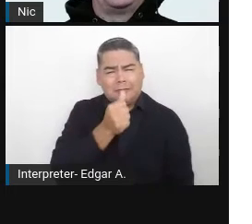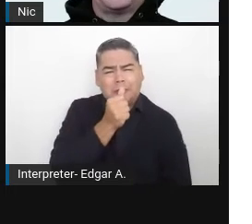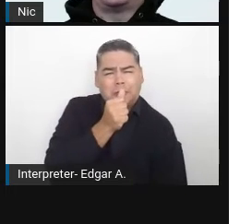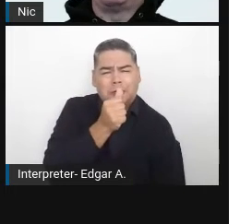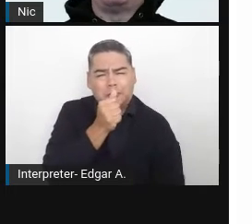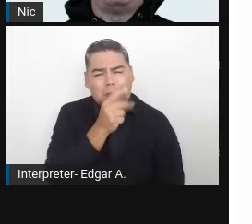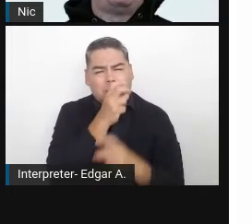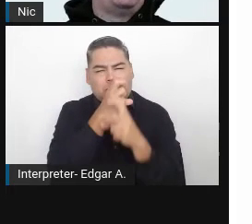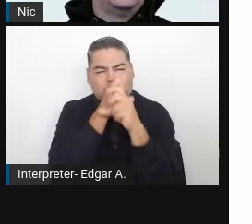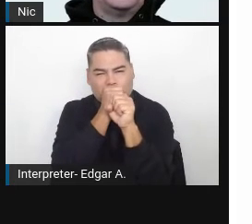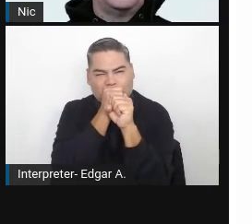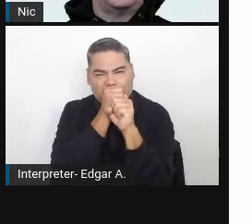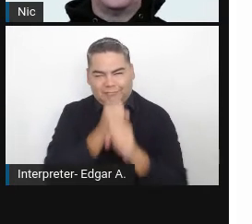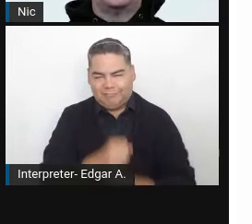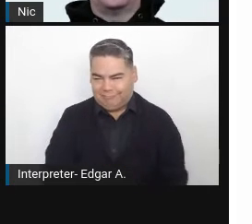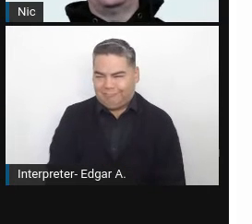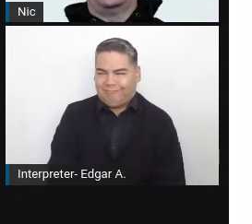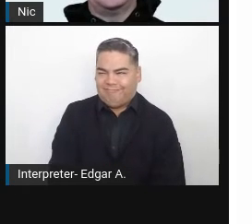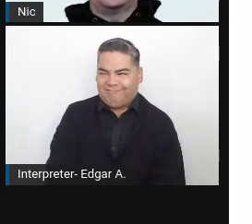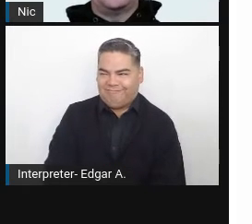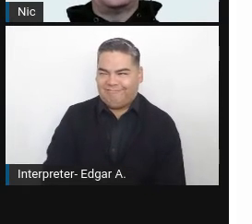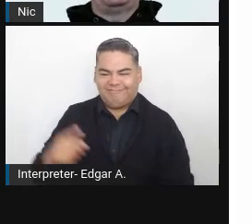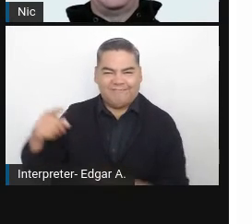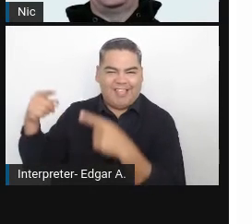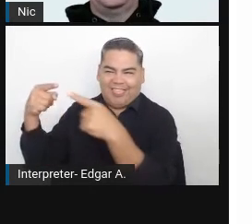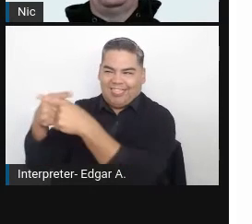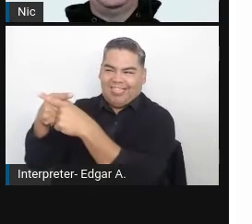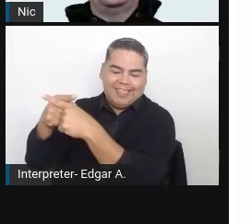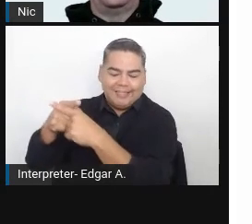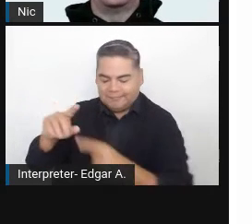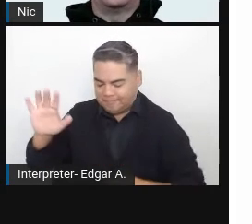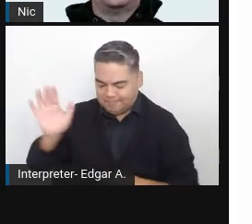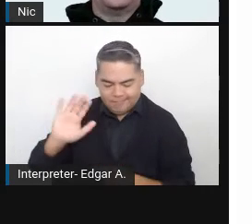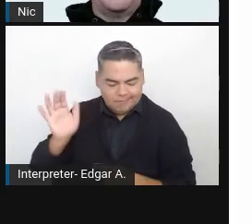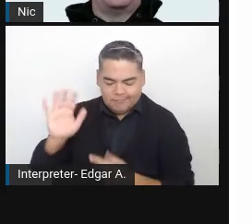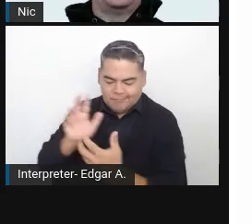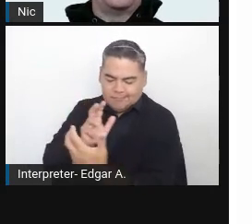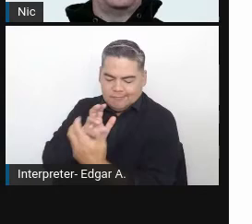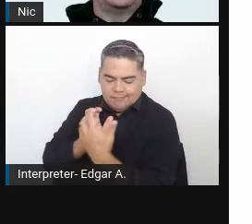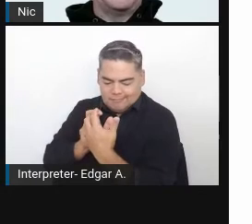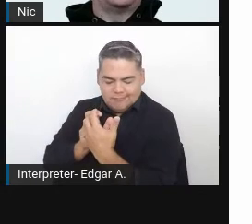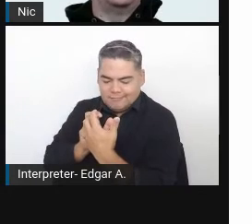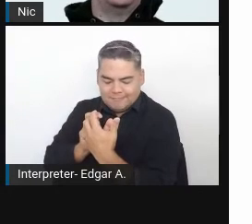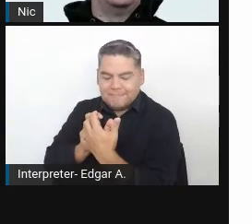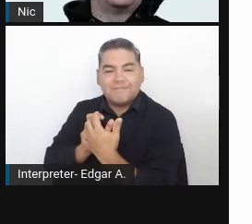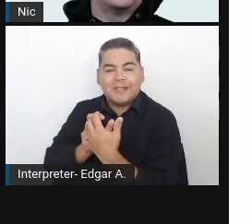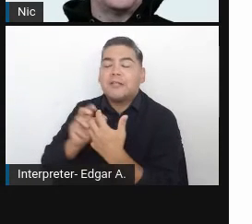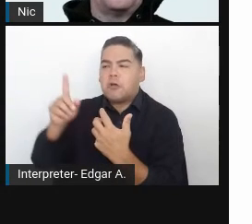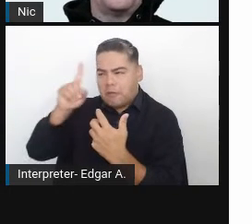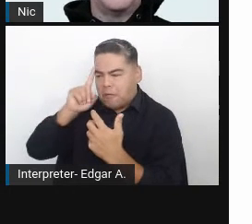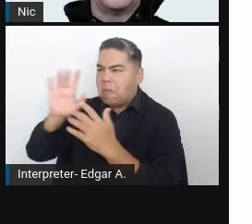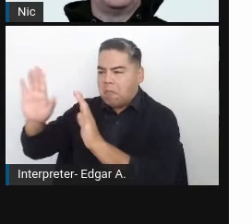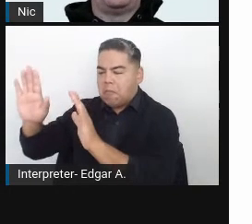That really did not work for me. That led me, of course, to have another look at open-source offerings.